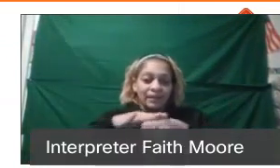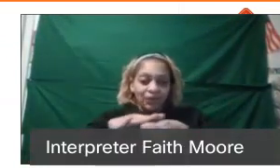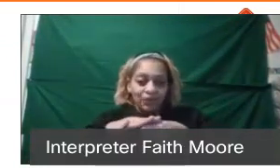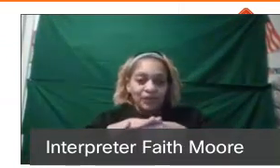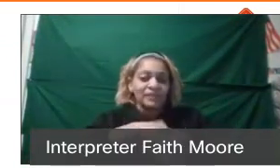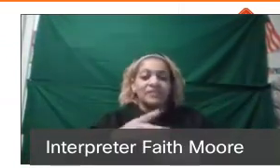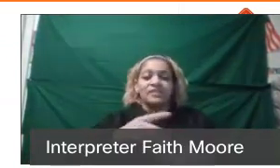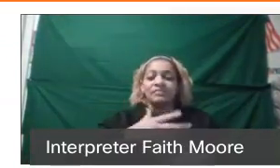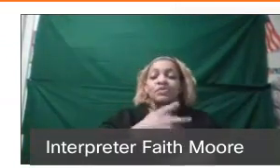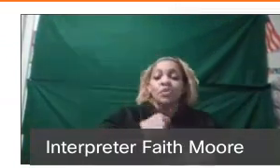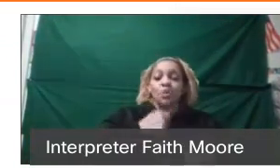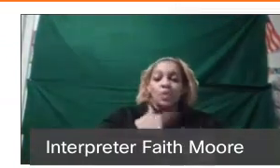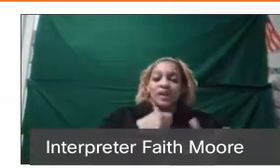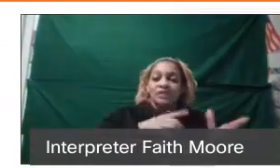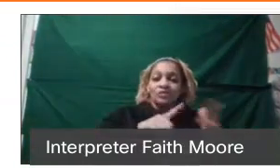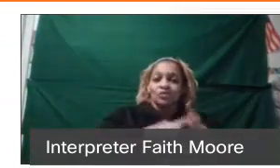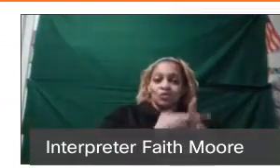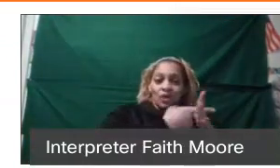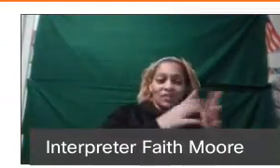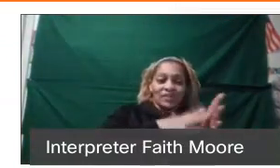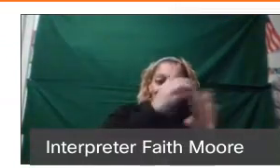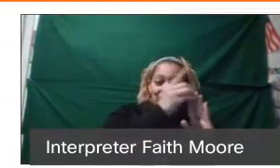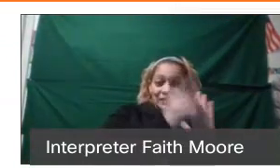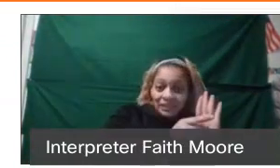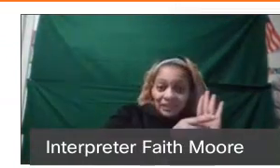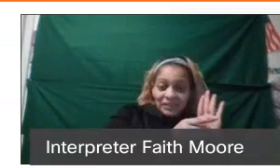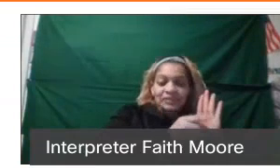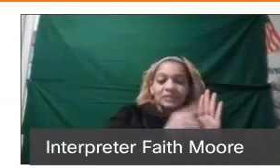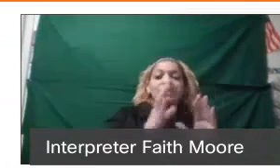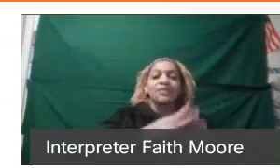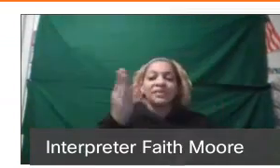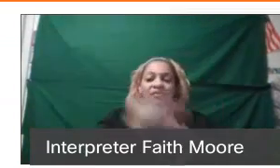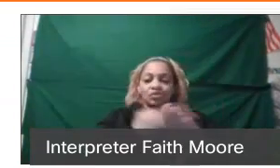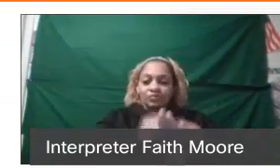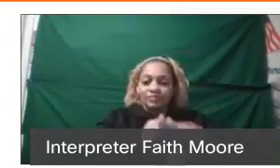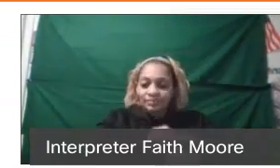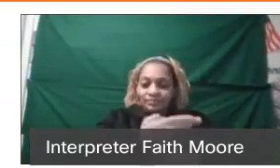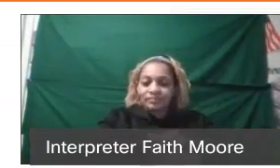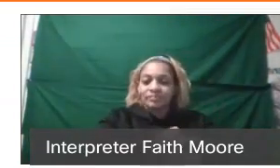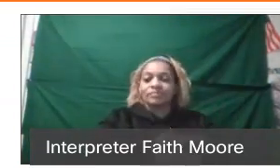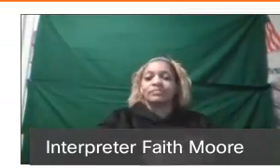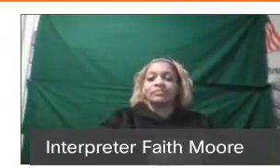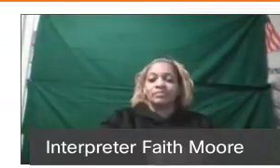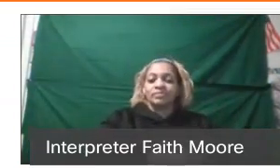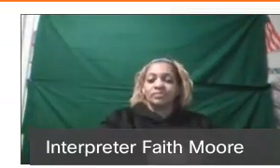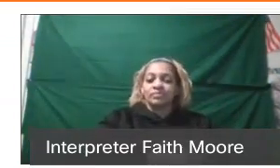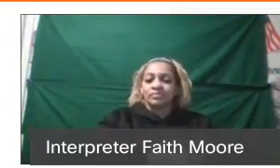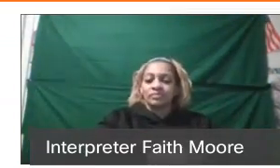So, we expedite the signal design and construction for this and this call.